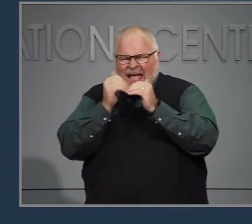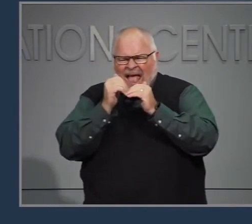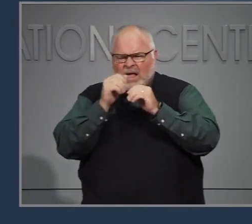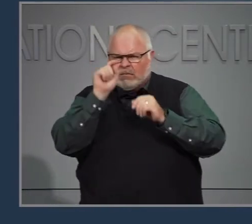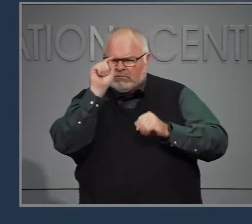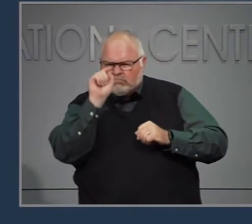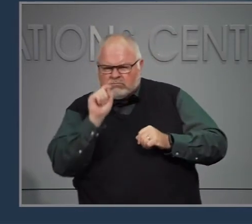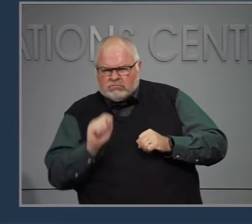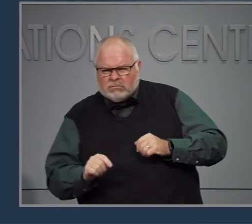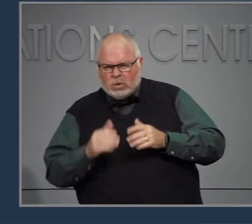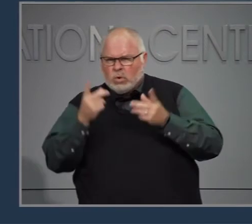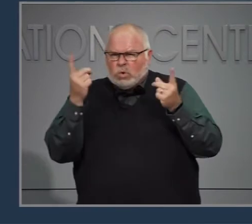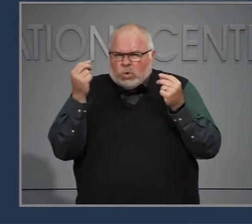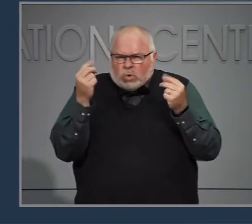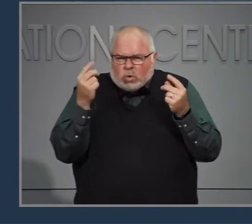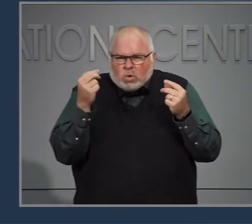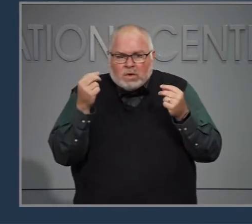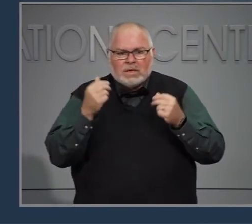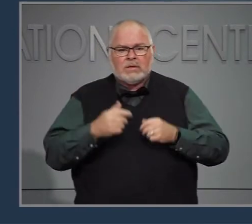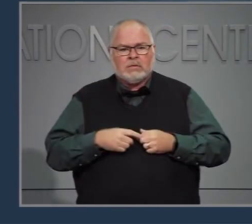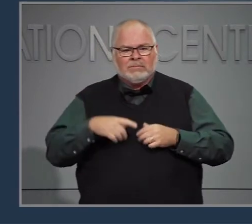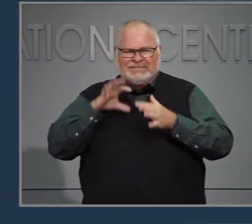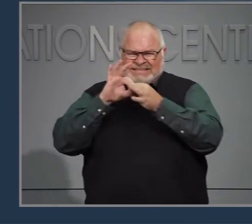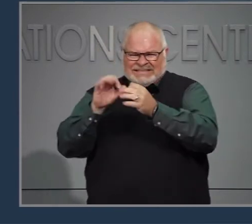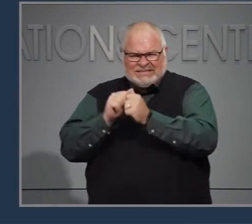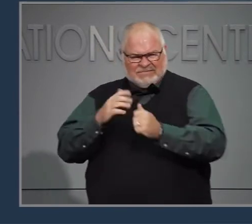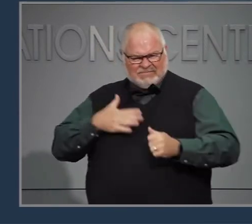LOOKS LIKE BACK TO OUR FIVE-POINT STRATEGY.